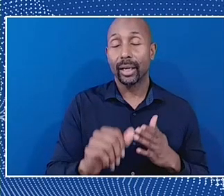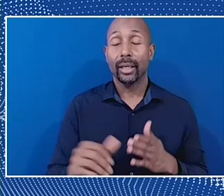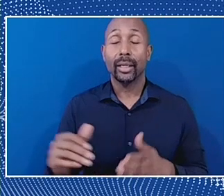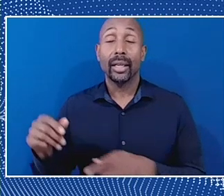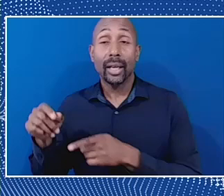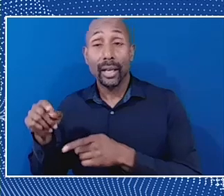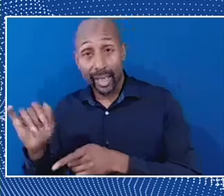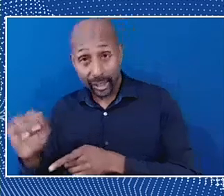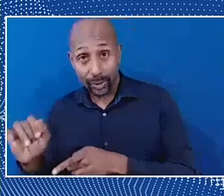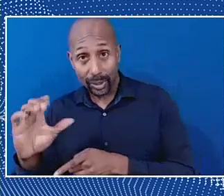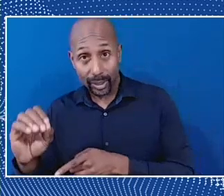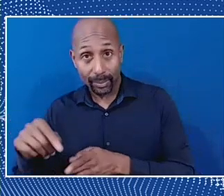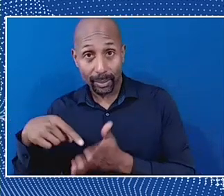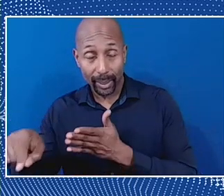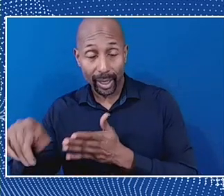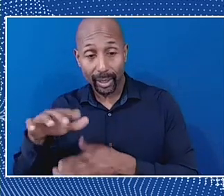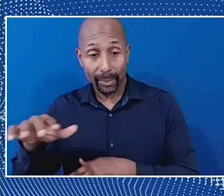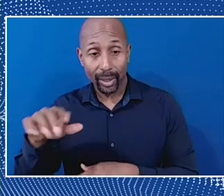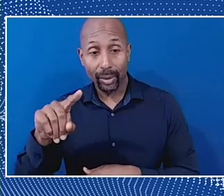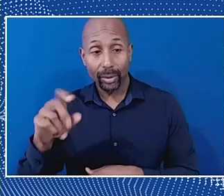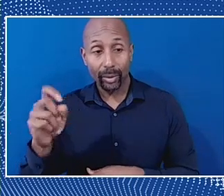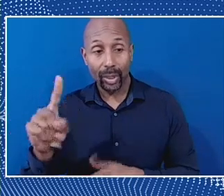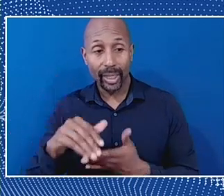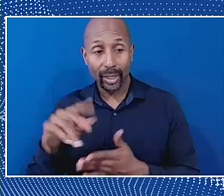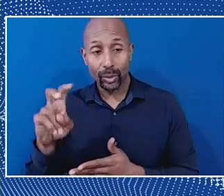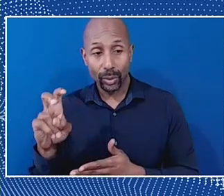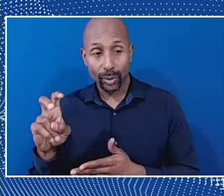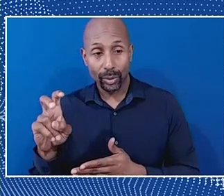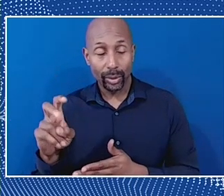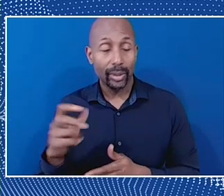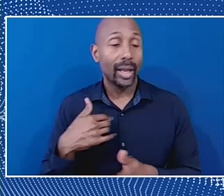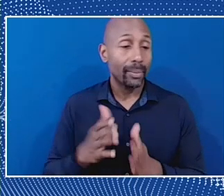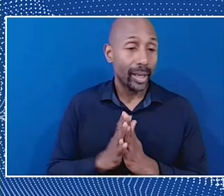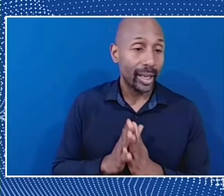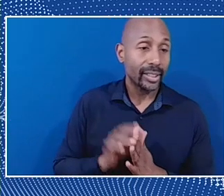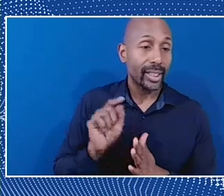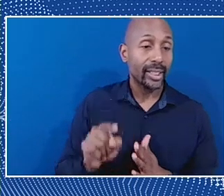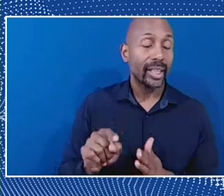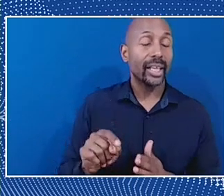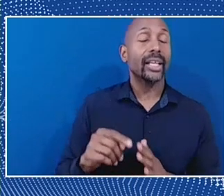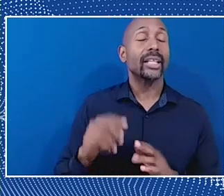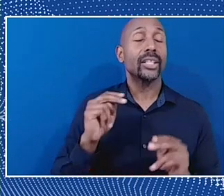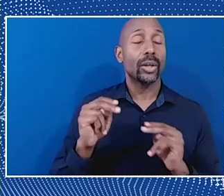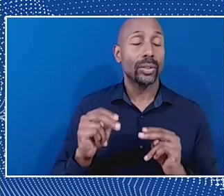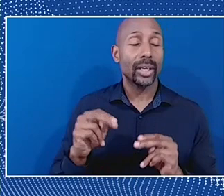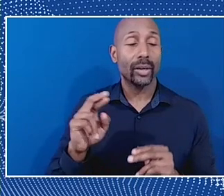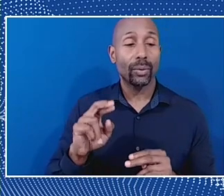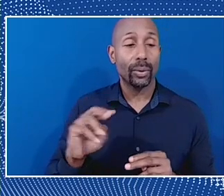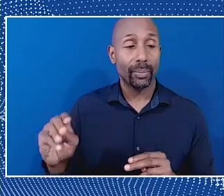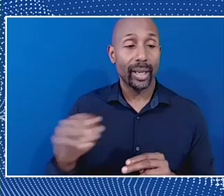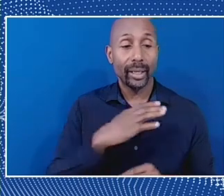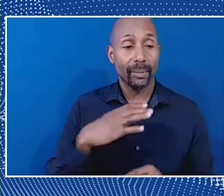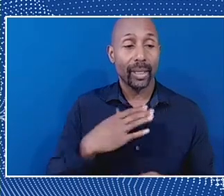month for that. So I'm asking the 2024 Negotiated Rulemaking Student Debt Relief Committee to please consider these facts